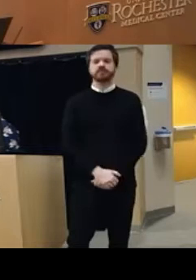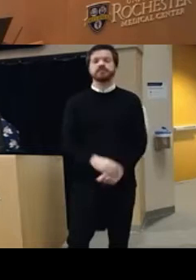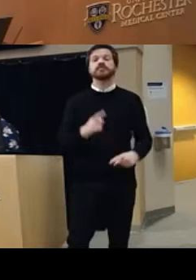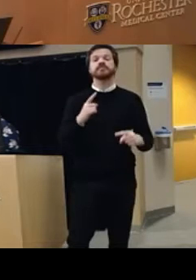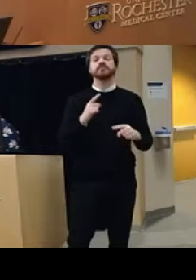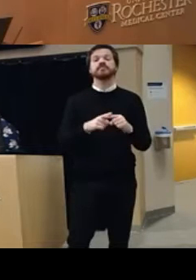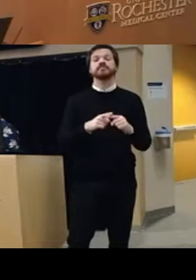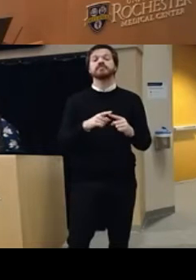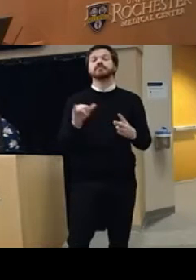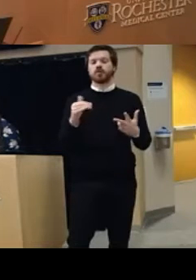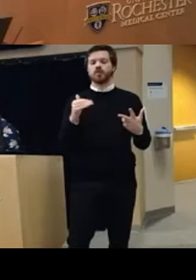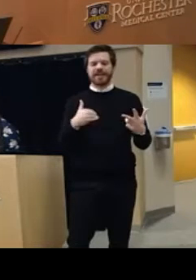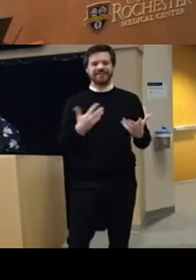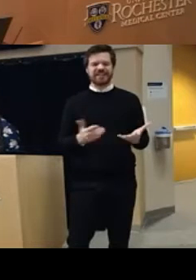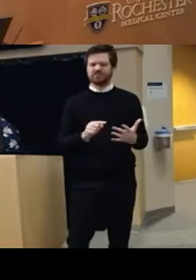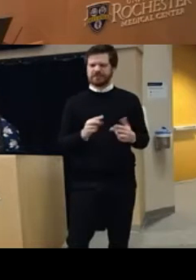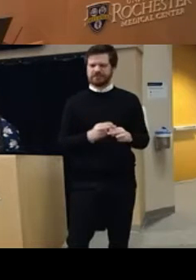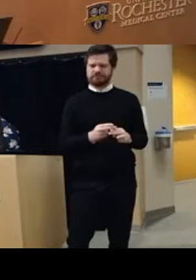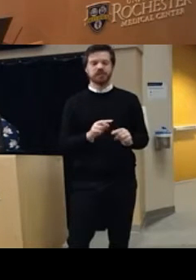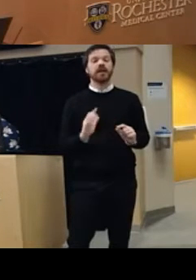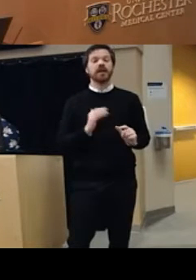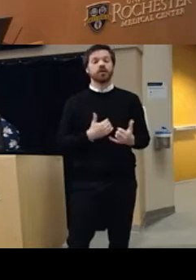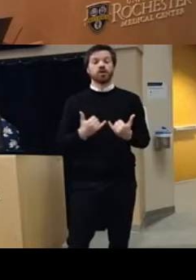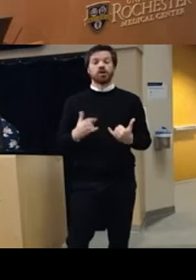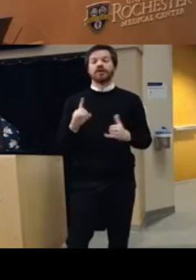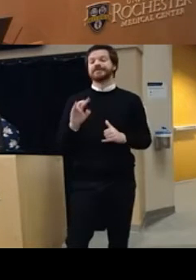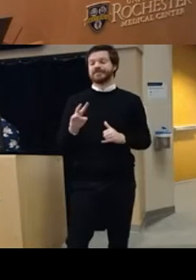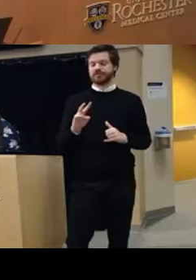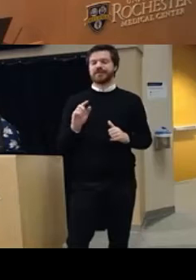ma who's here also um our current division administrator has played a crucial role in